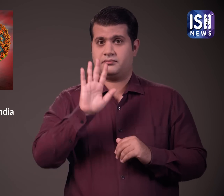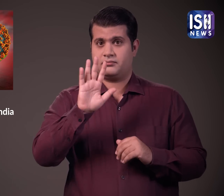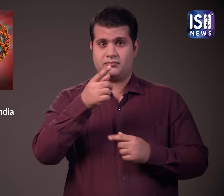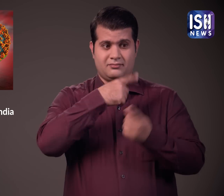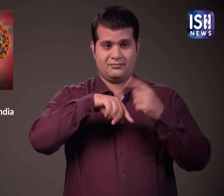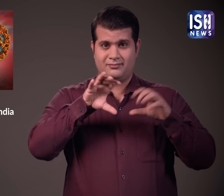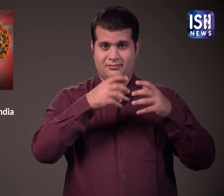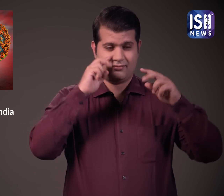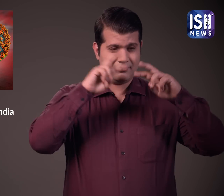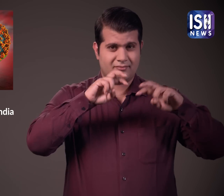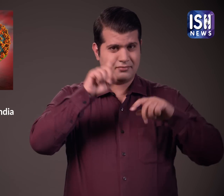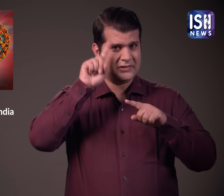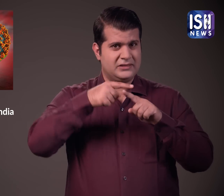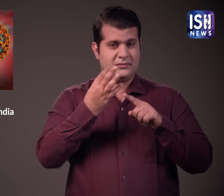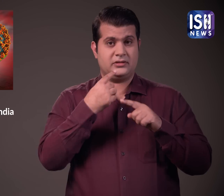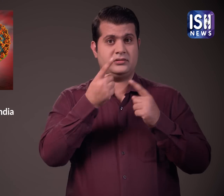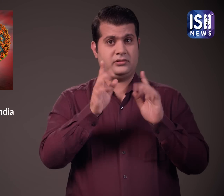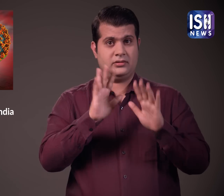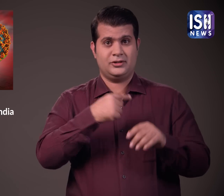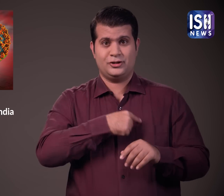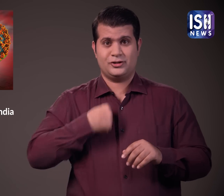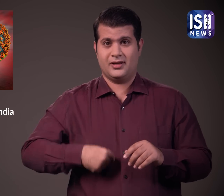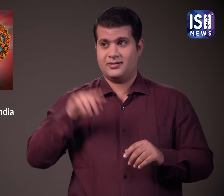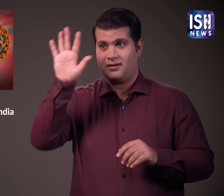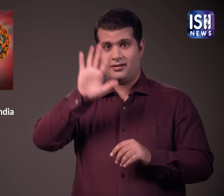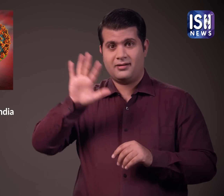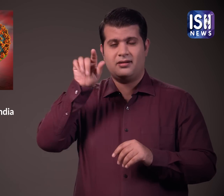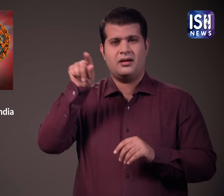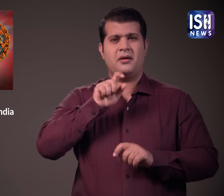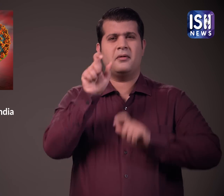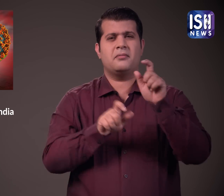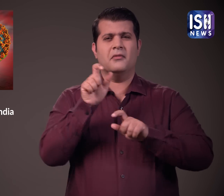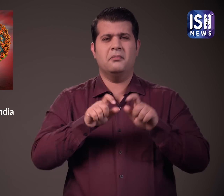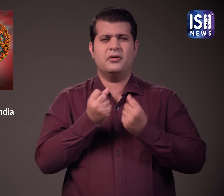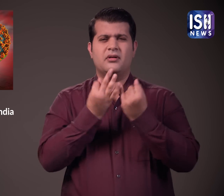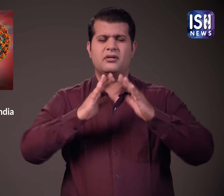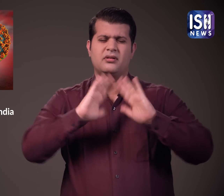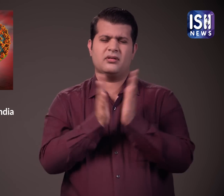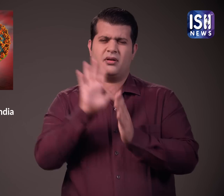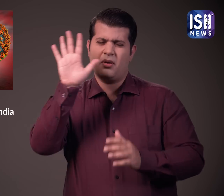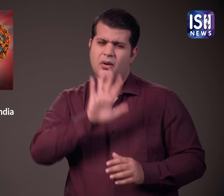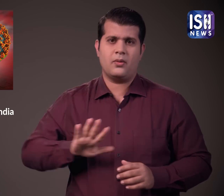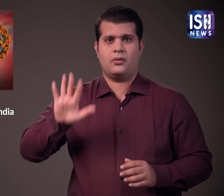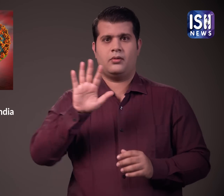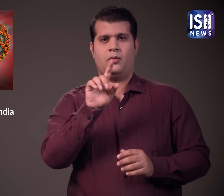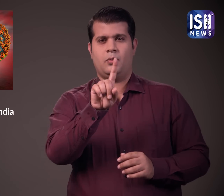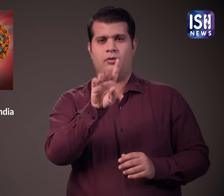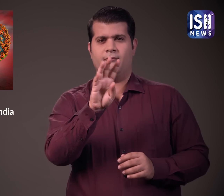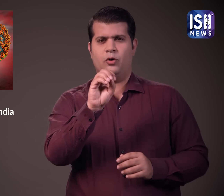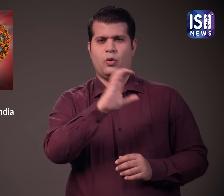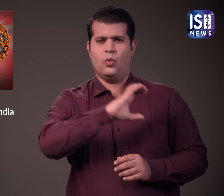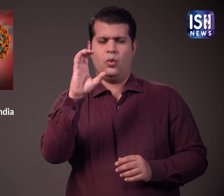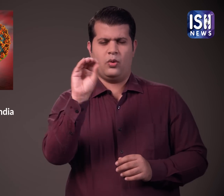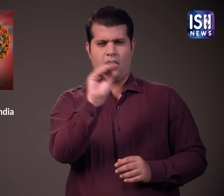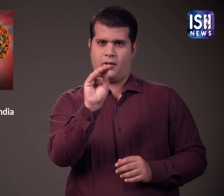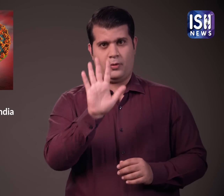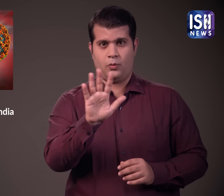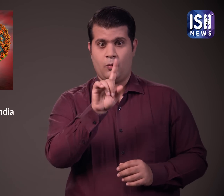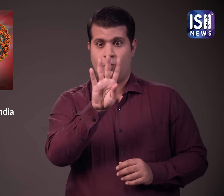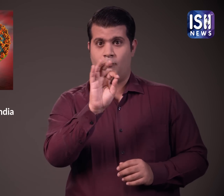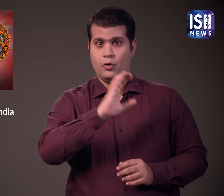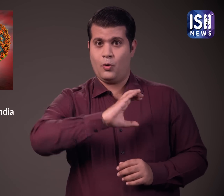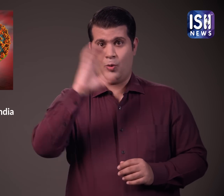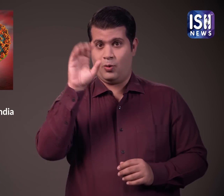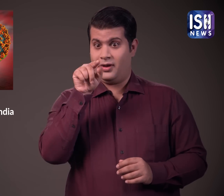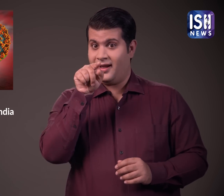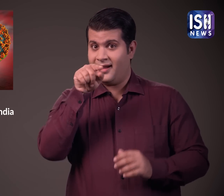According to research experts, out of China's 140 crore population,